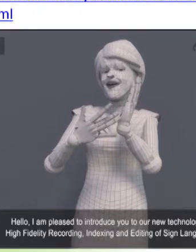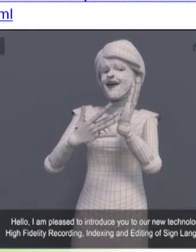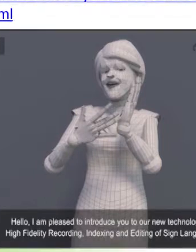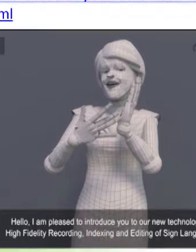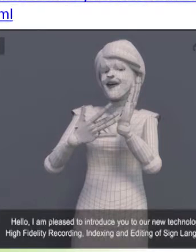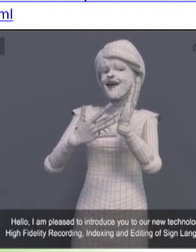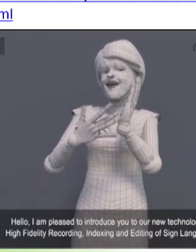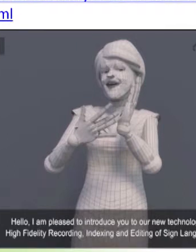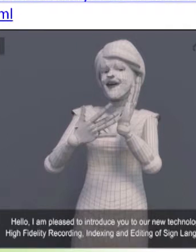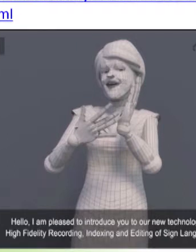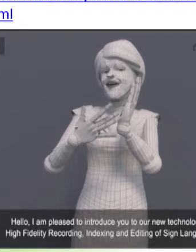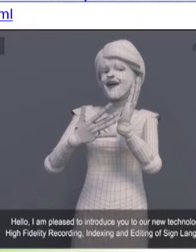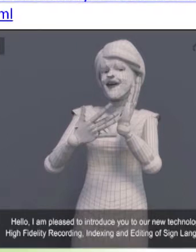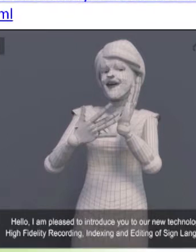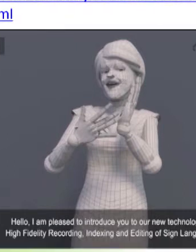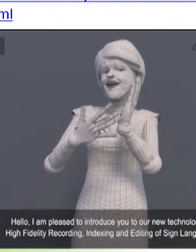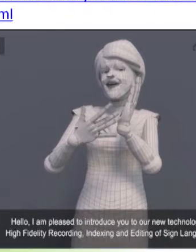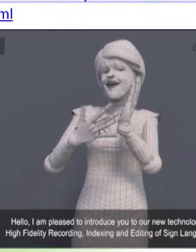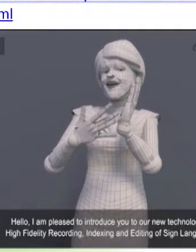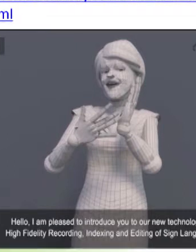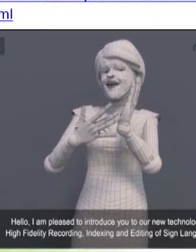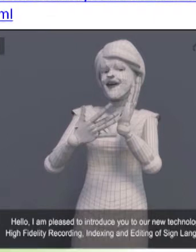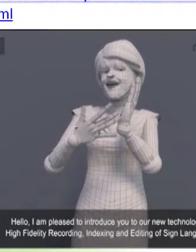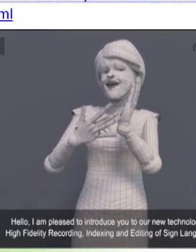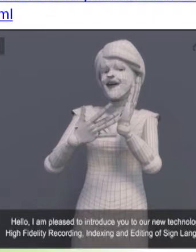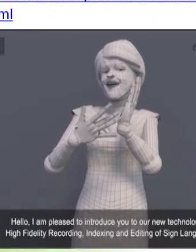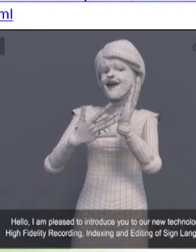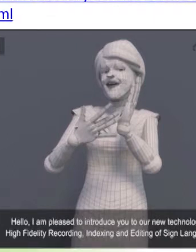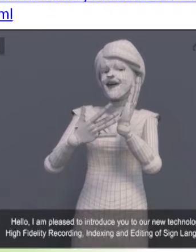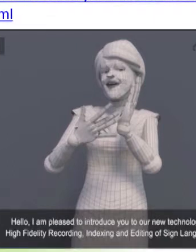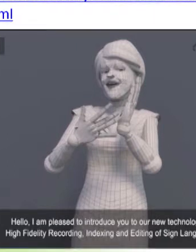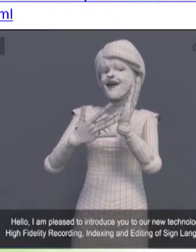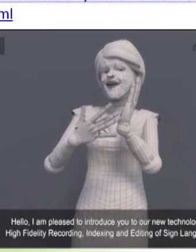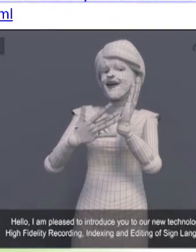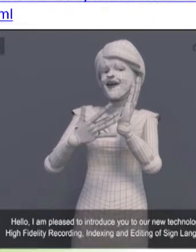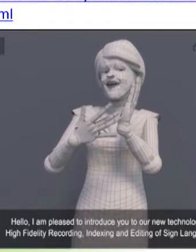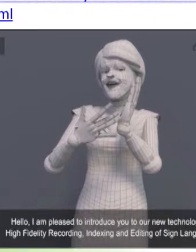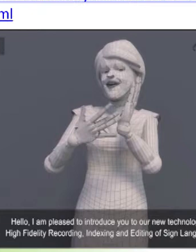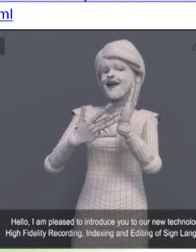and compare the kind of signing this 3D avatars can do